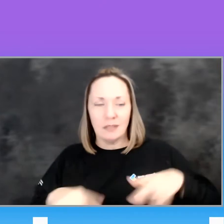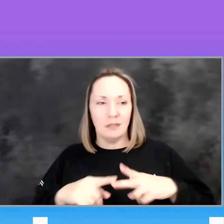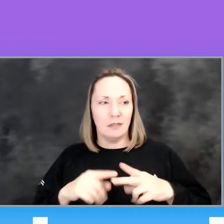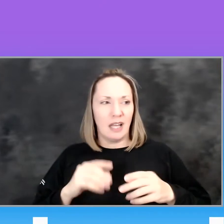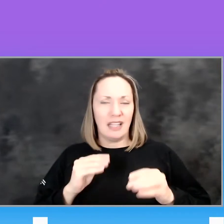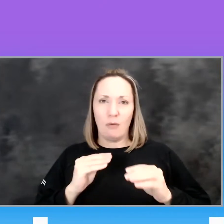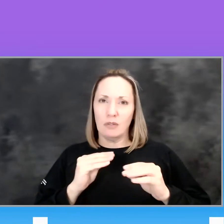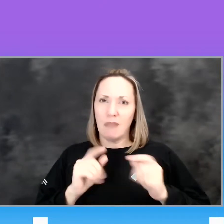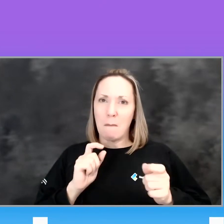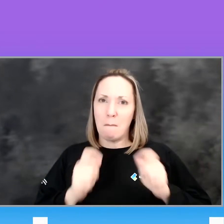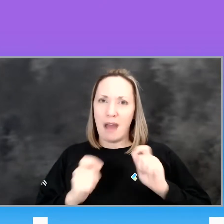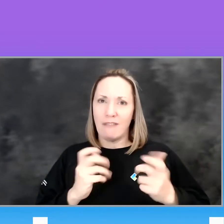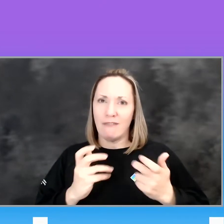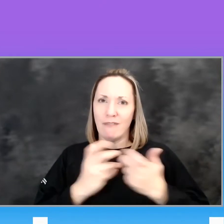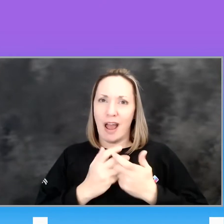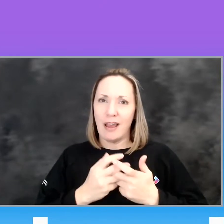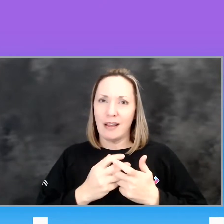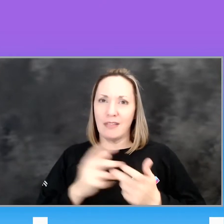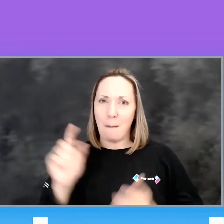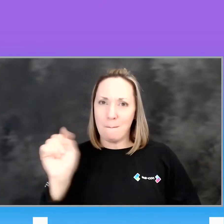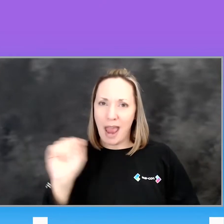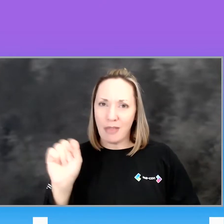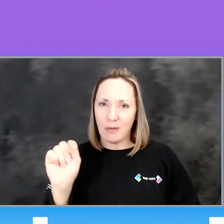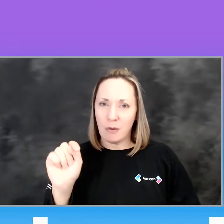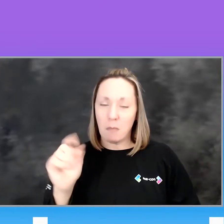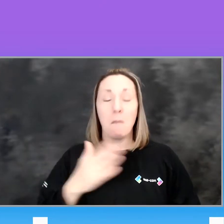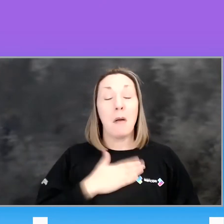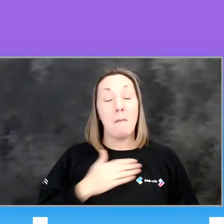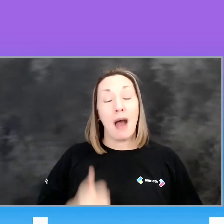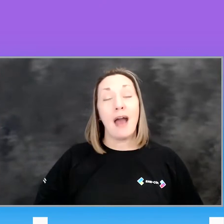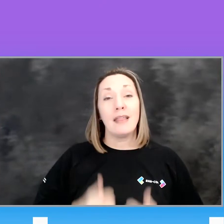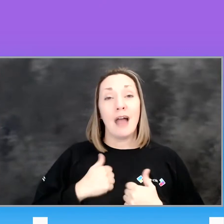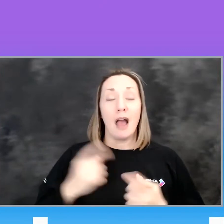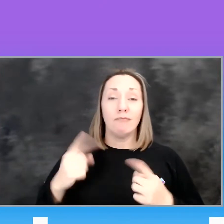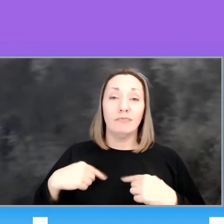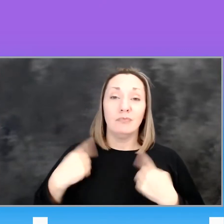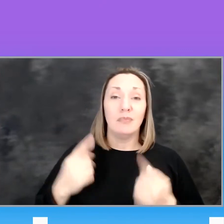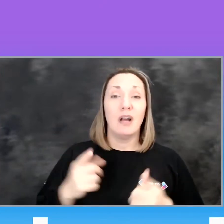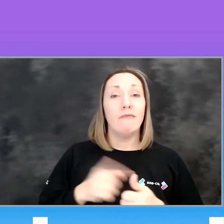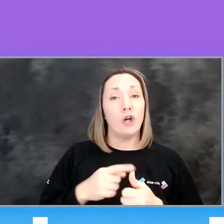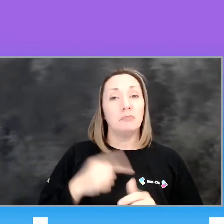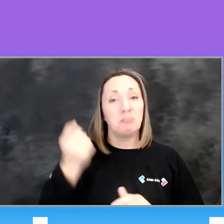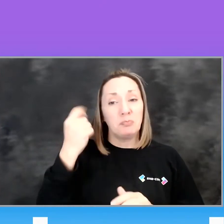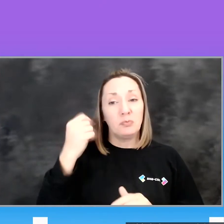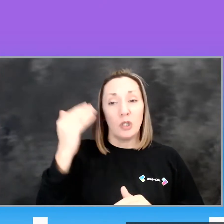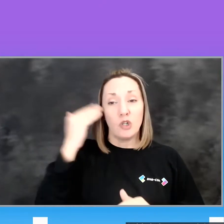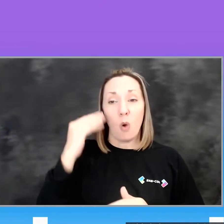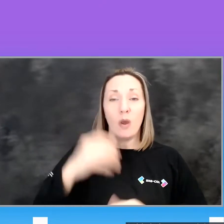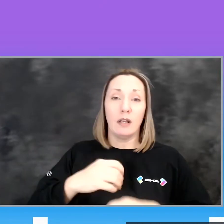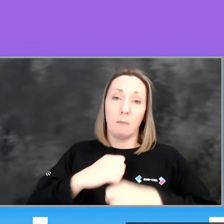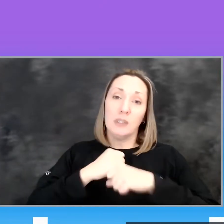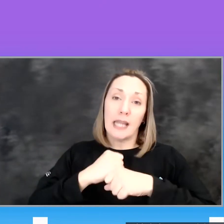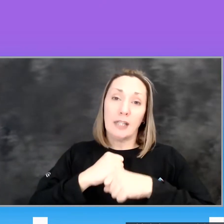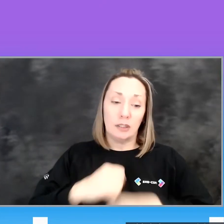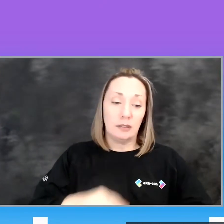getting ramps and, and the bathrooms were being modified. But in my life, it is first off,